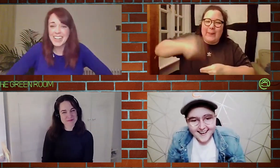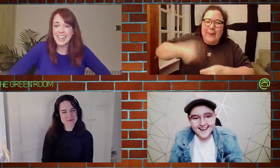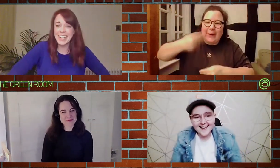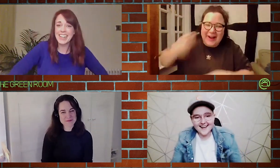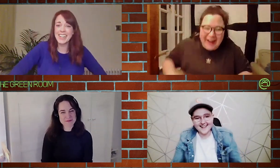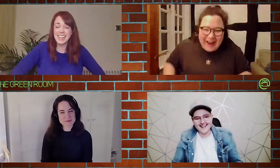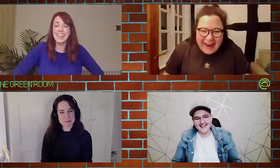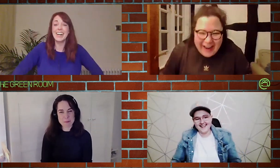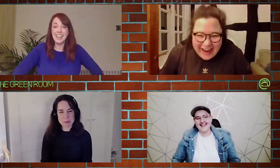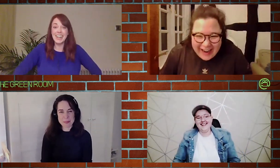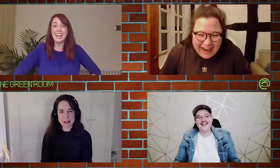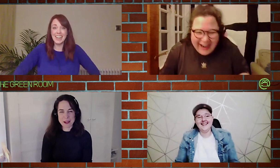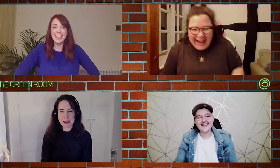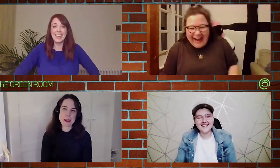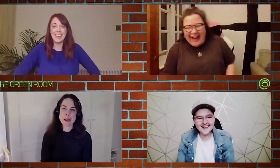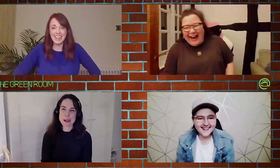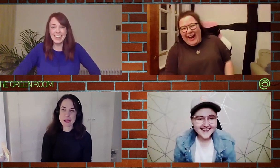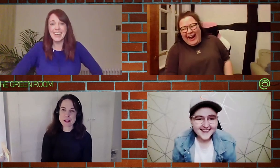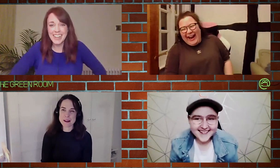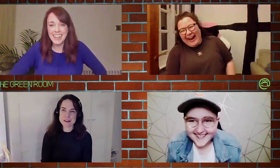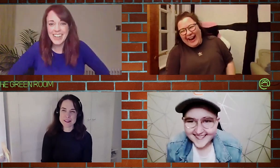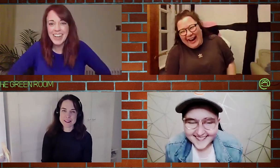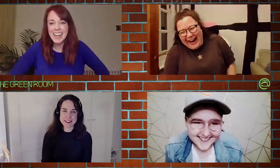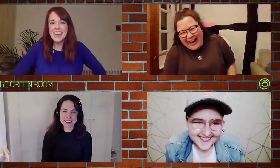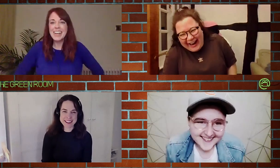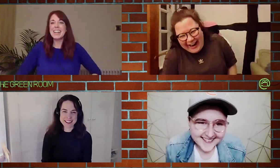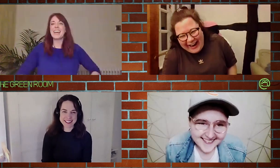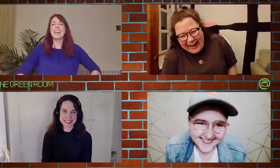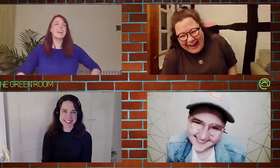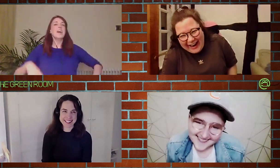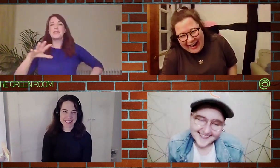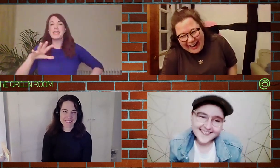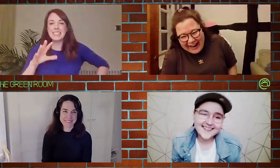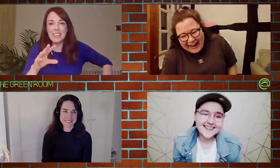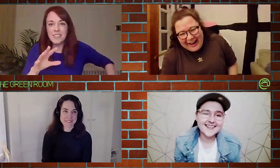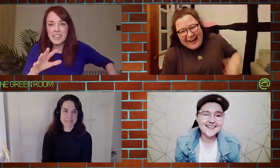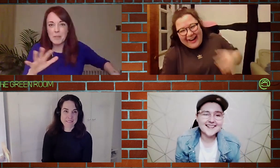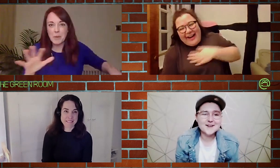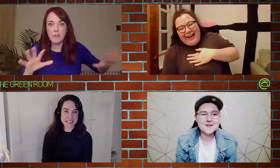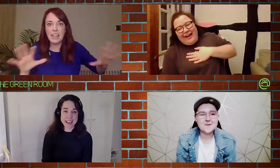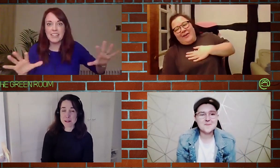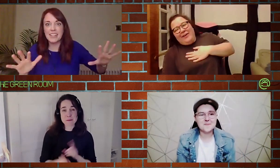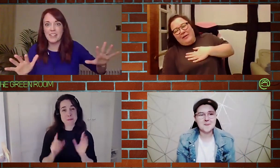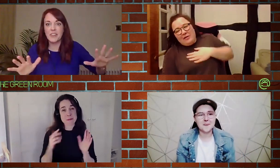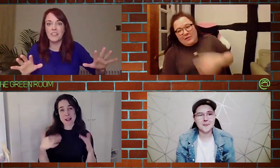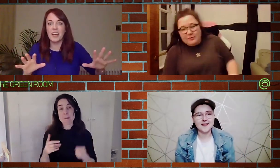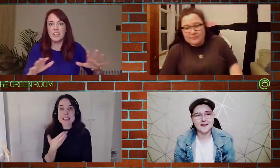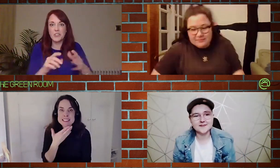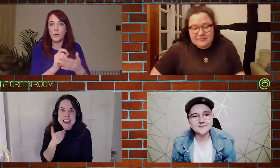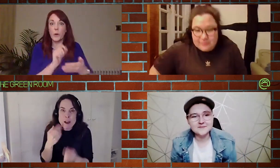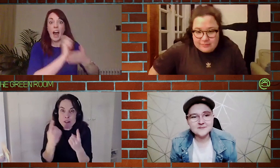I've forced the actor to eat so much yoghurt. But that's the lovely thing about writing though, right. You just go